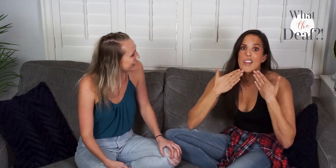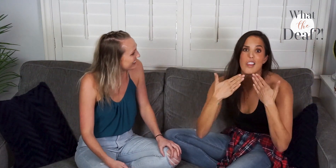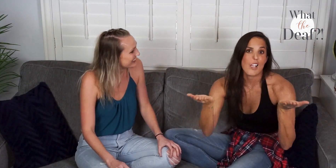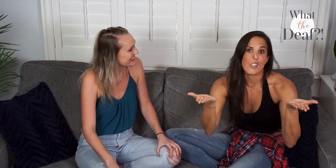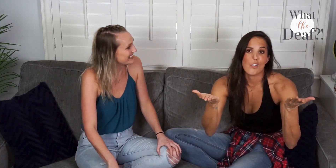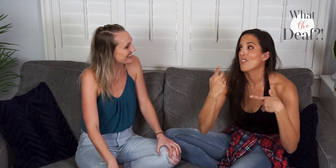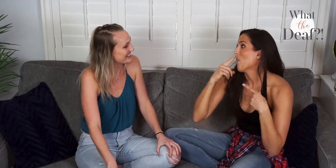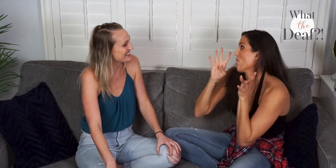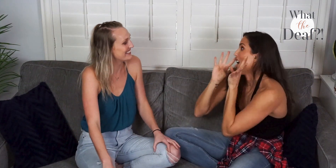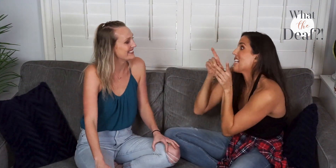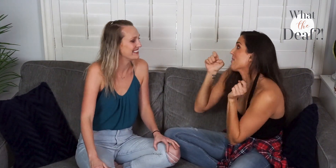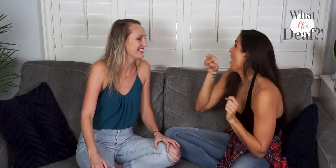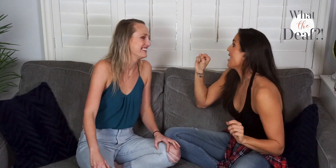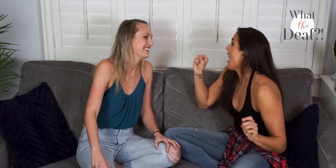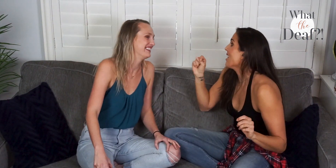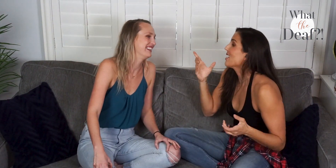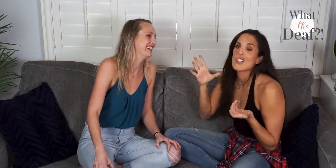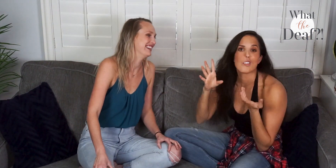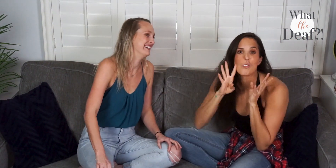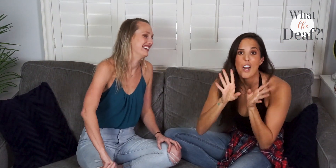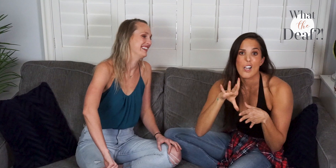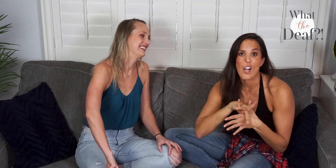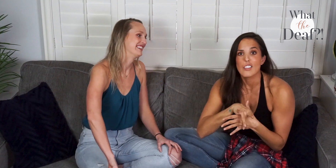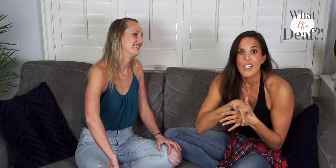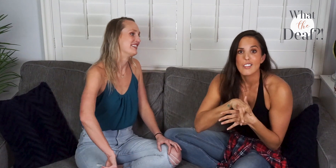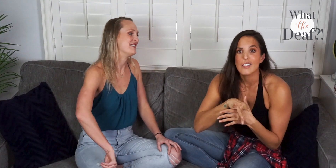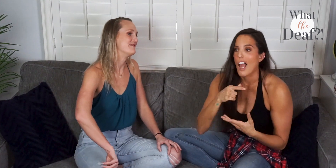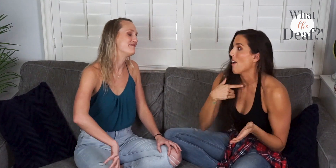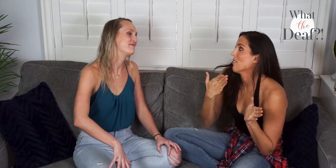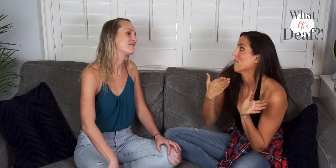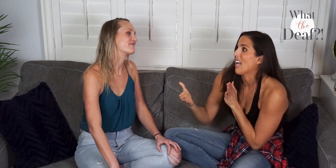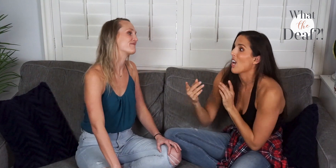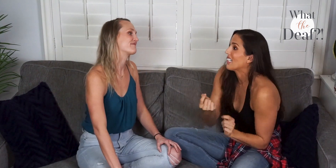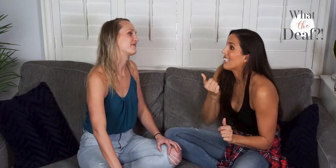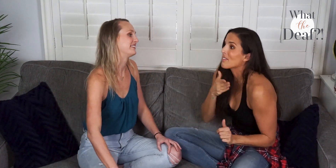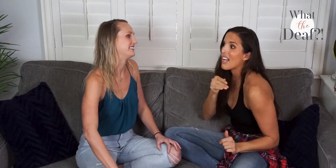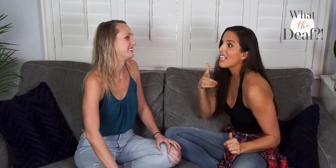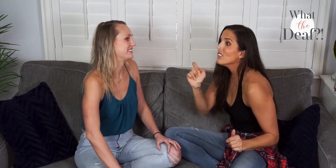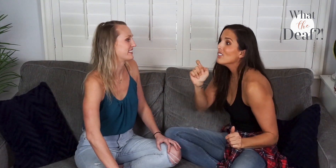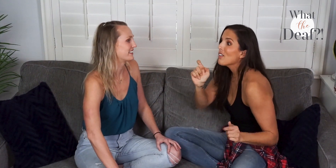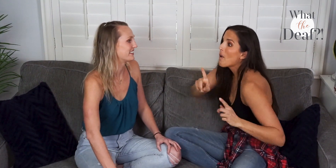Thank you for this podcast, for creating content. I was planning on deleting my Hinge,